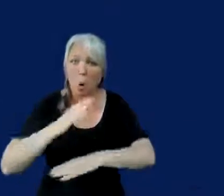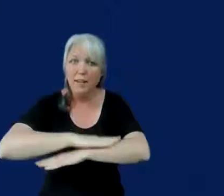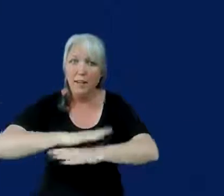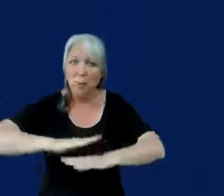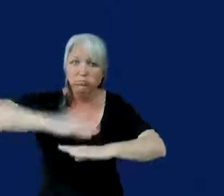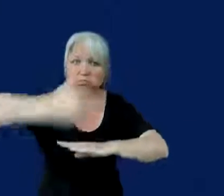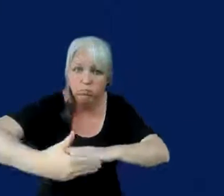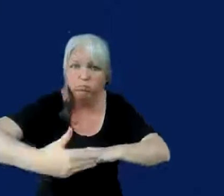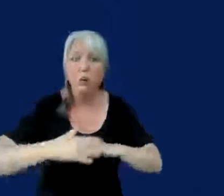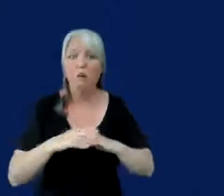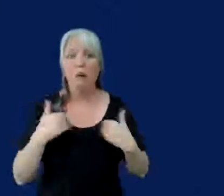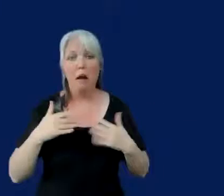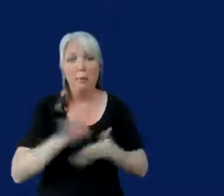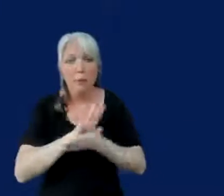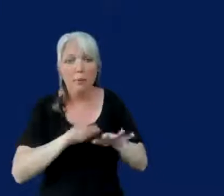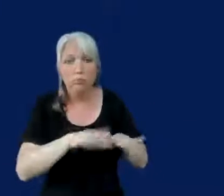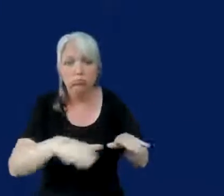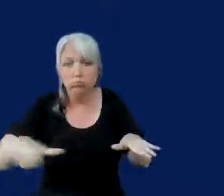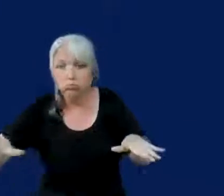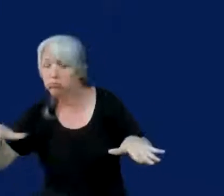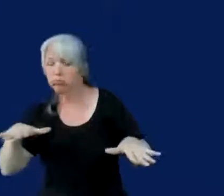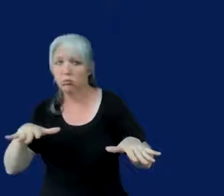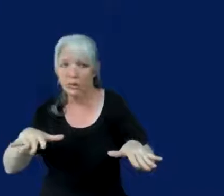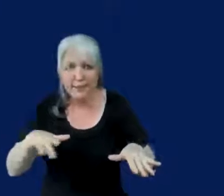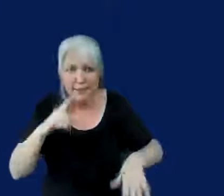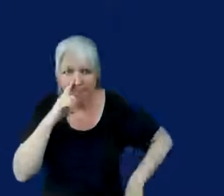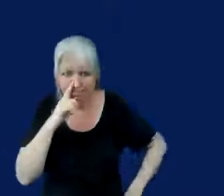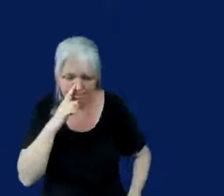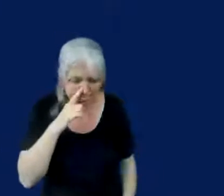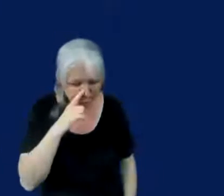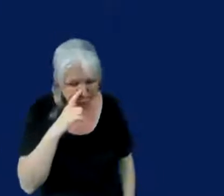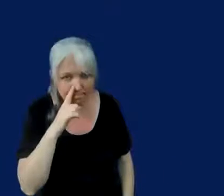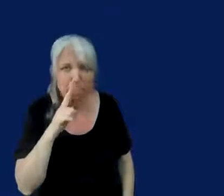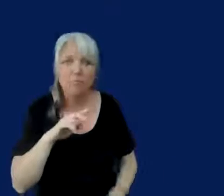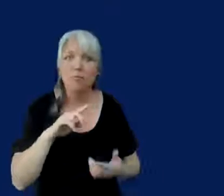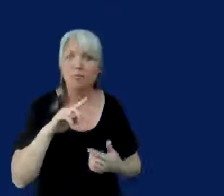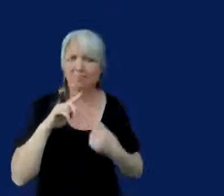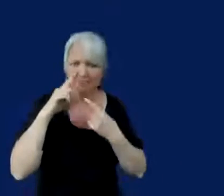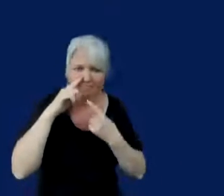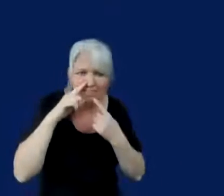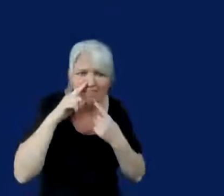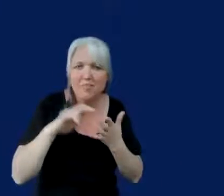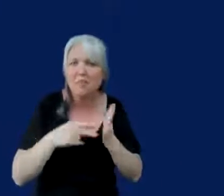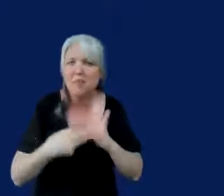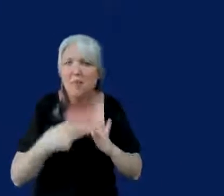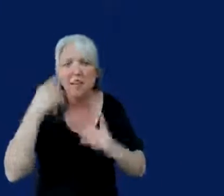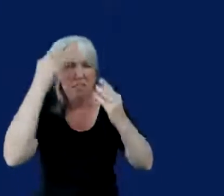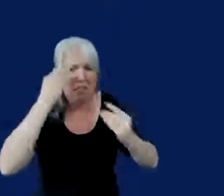He had papers spread all around him and he was rubbing his nose, which always means he is thinking. Hard.